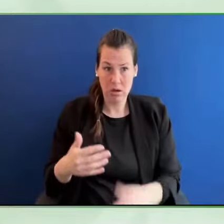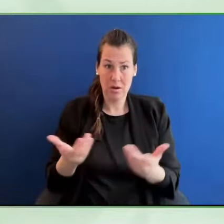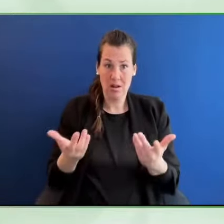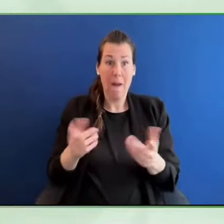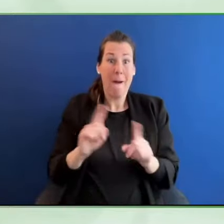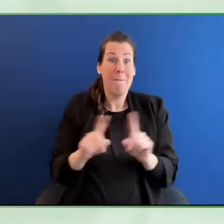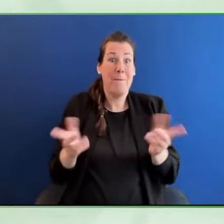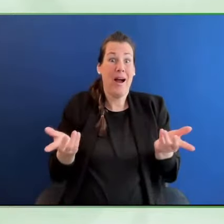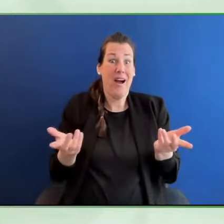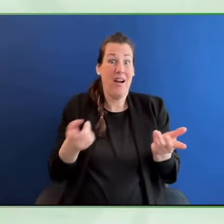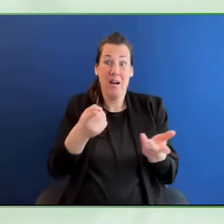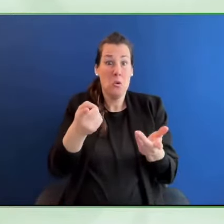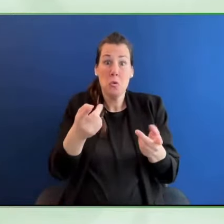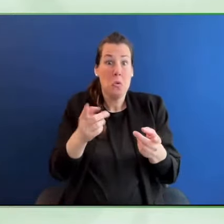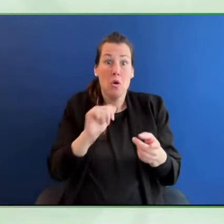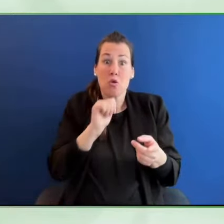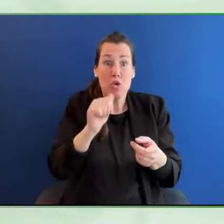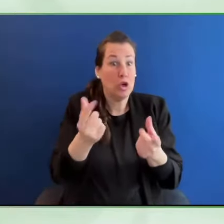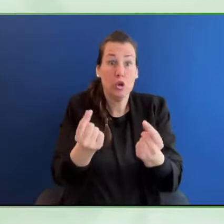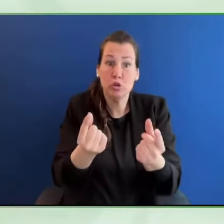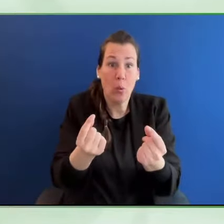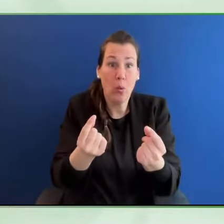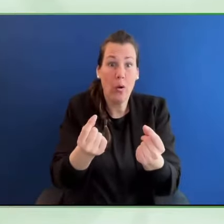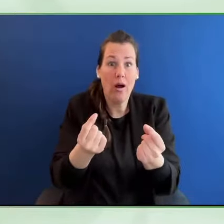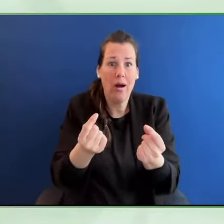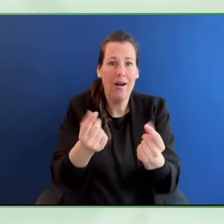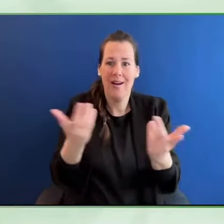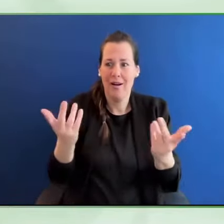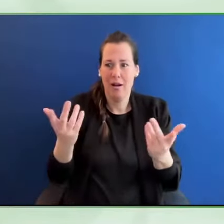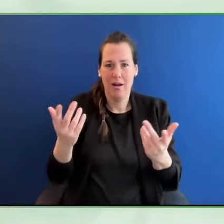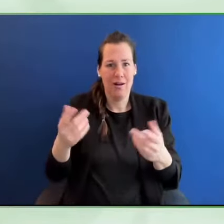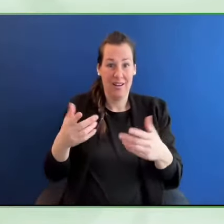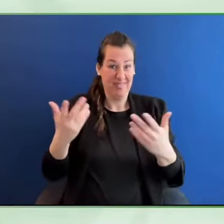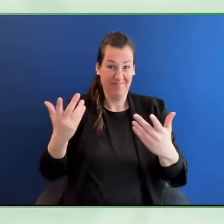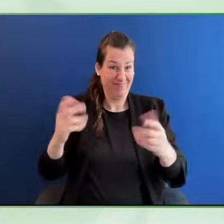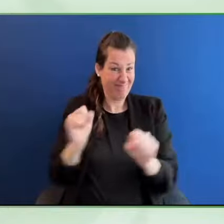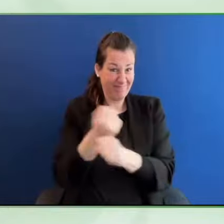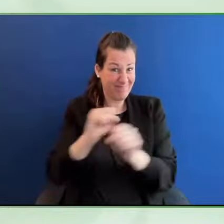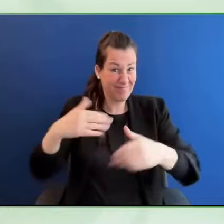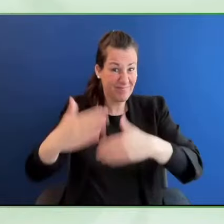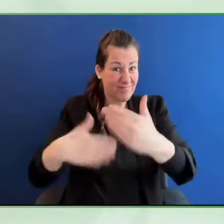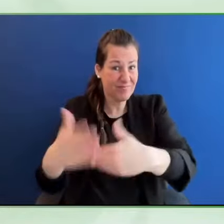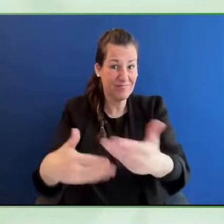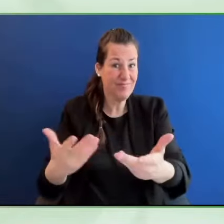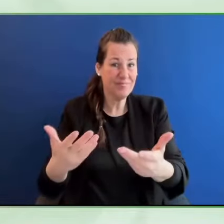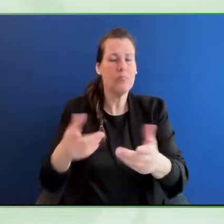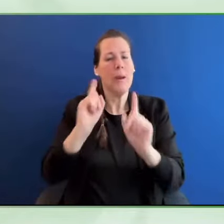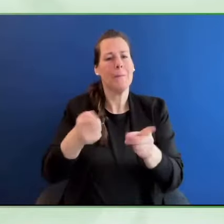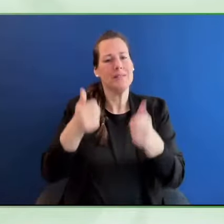It is a bit of everything. And sometimes, not always, but sometimes social innovations are not social innovations.